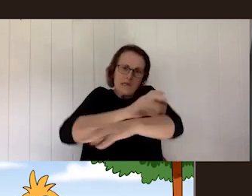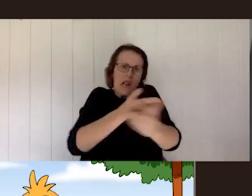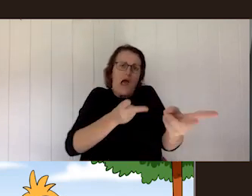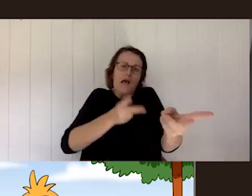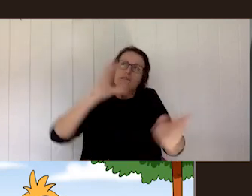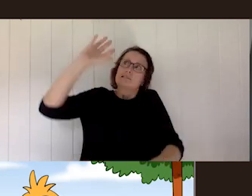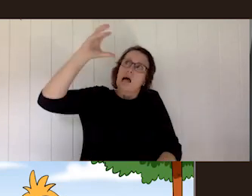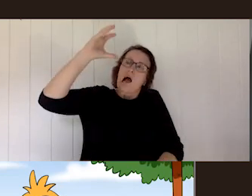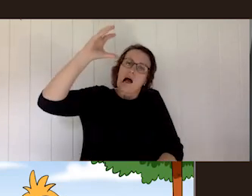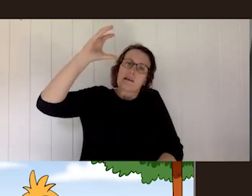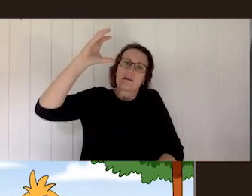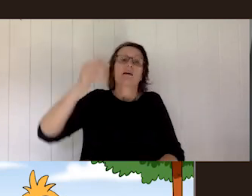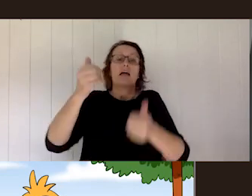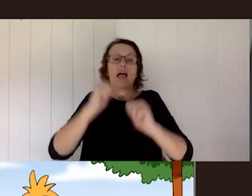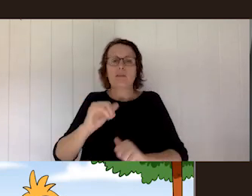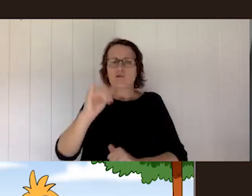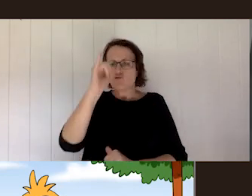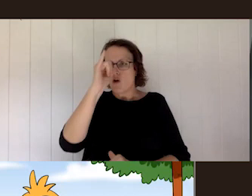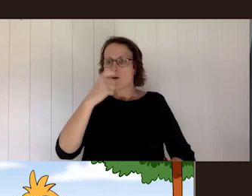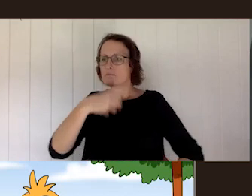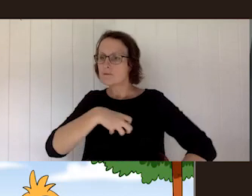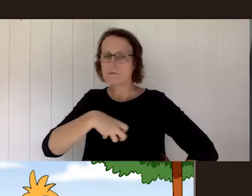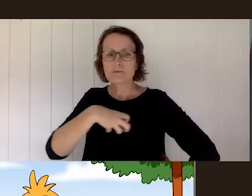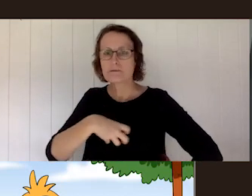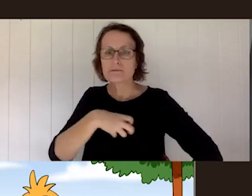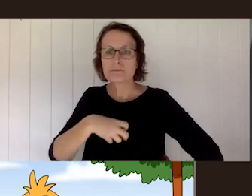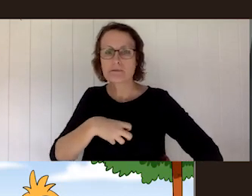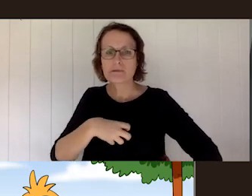sun, the rhino was a little frustrated, but he couldn't -- that